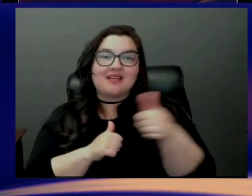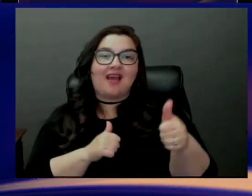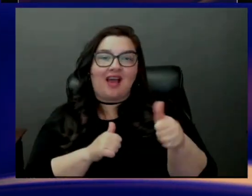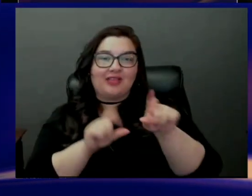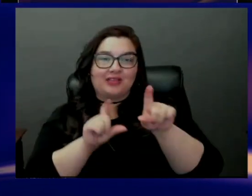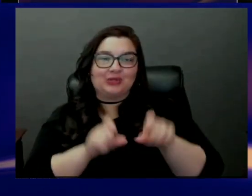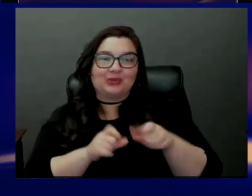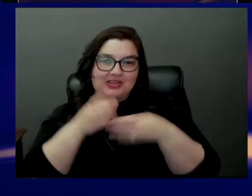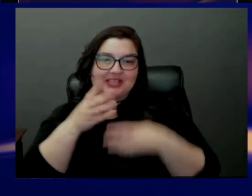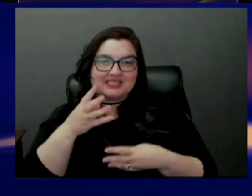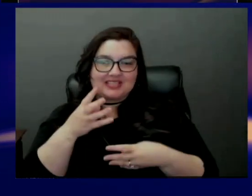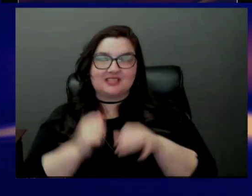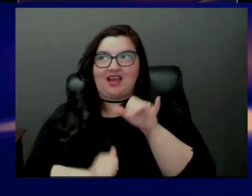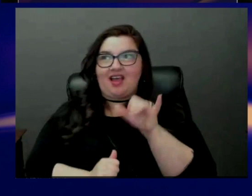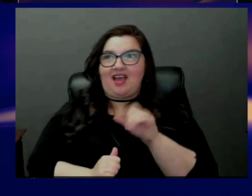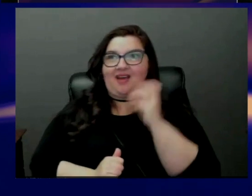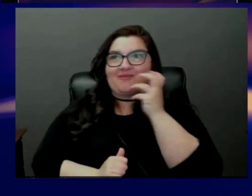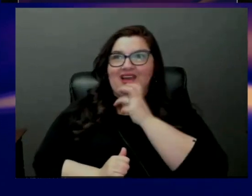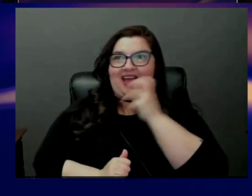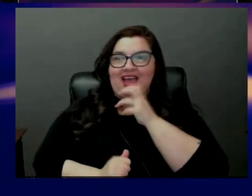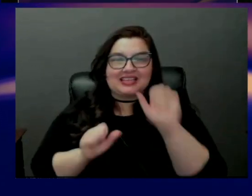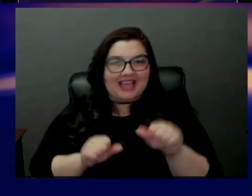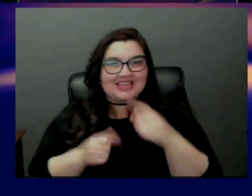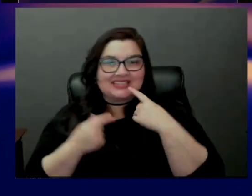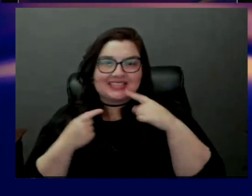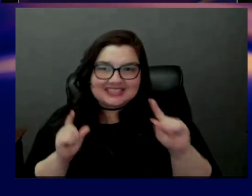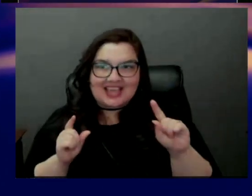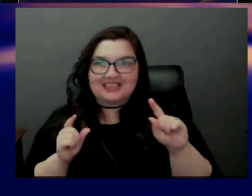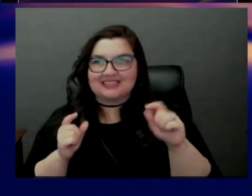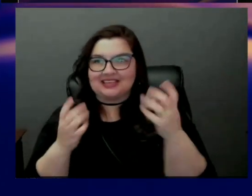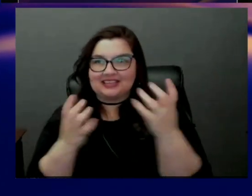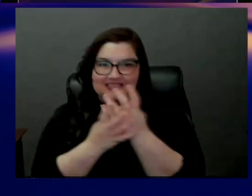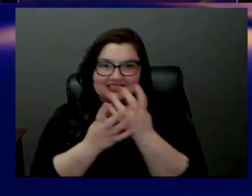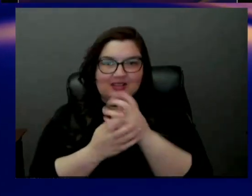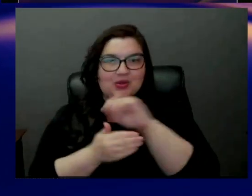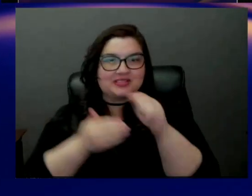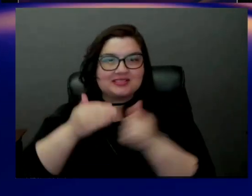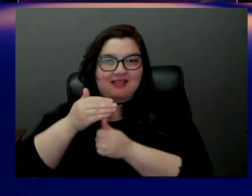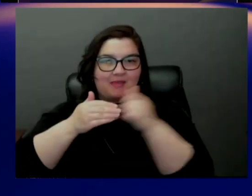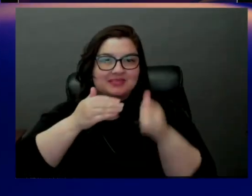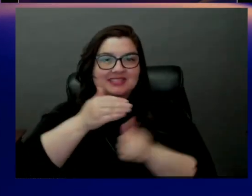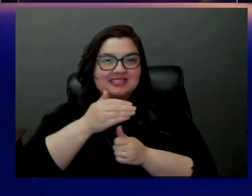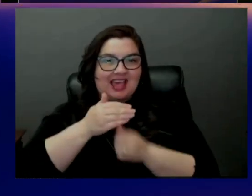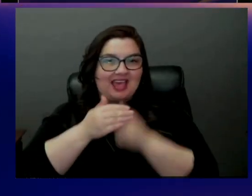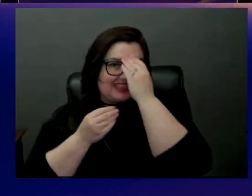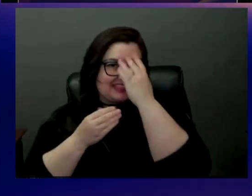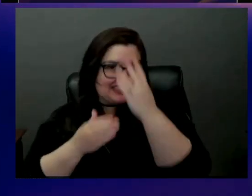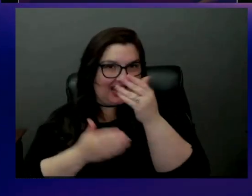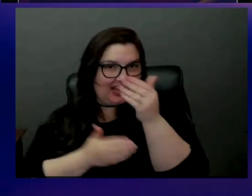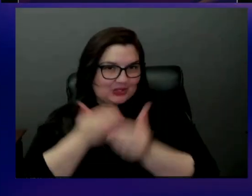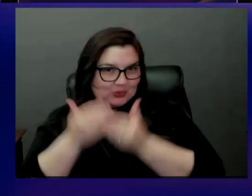successive queries that filter or subset the data as you go along. And so when you created a visualization, oh